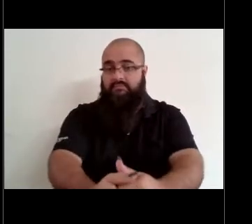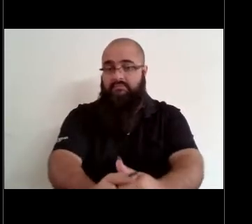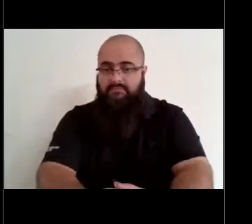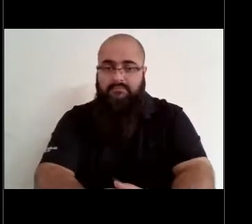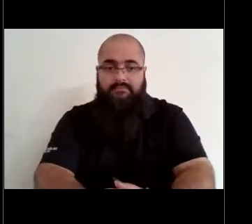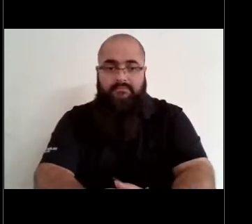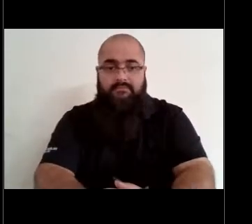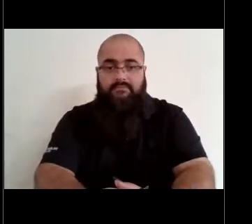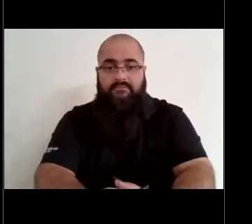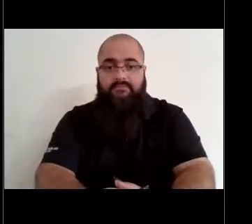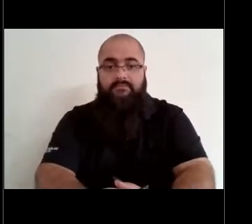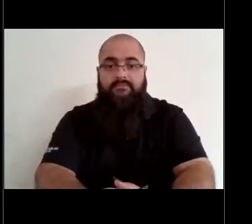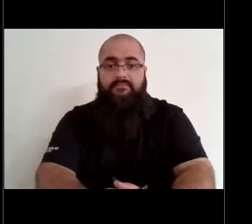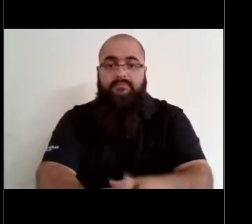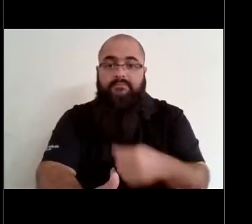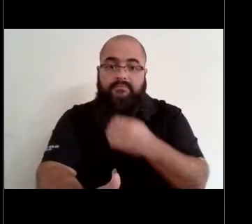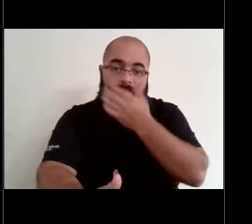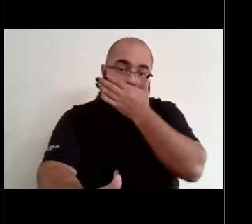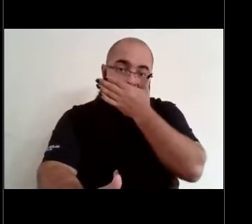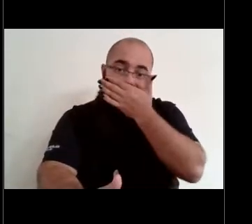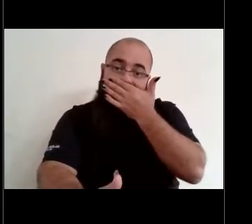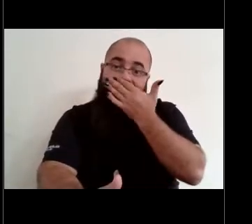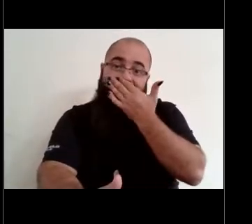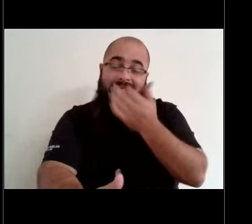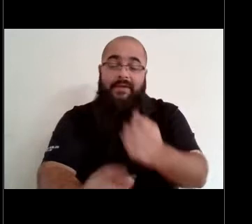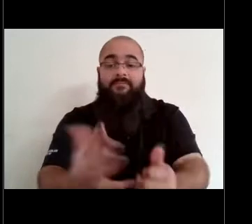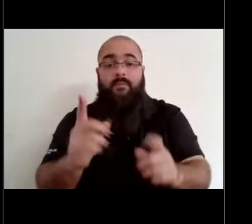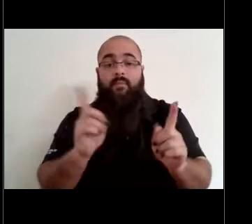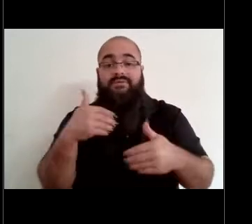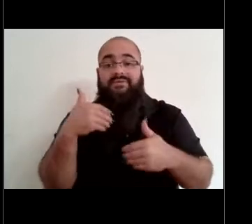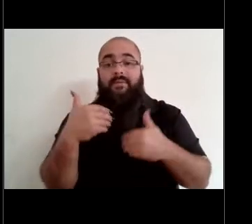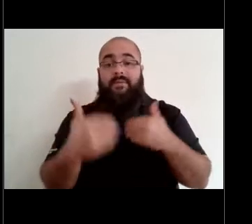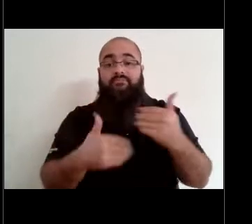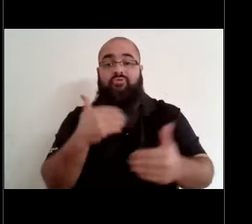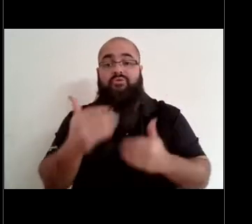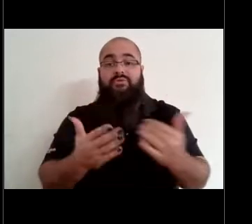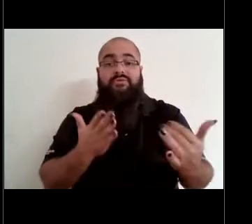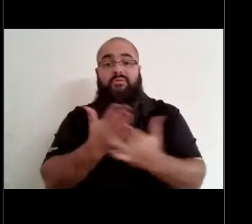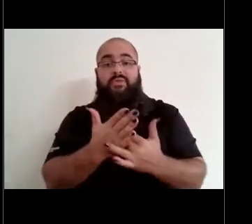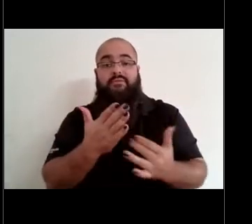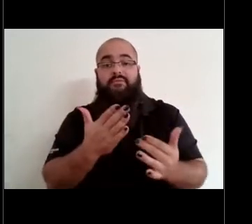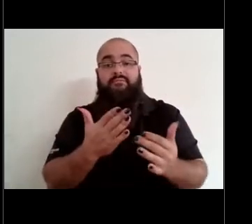involved in the case has ever physically harmed or sexually abused the children.